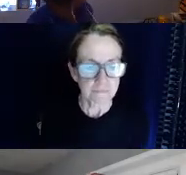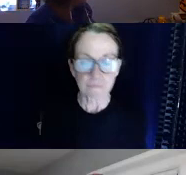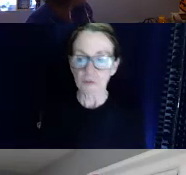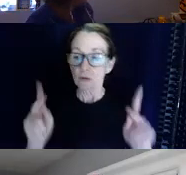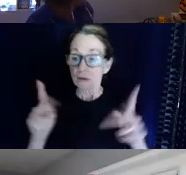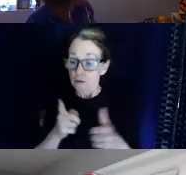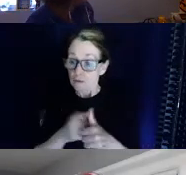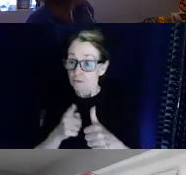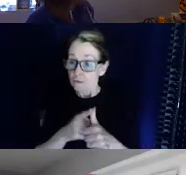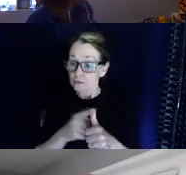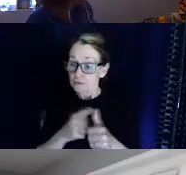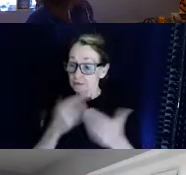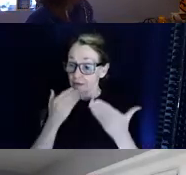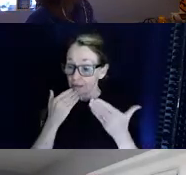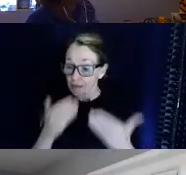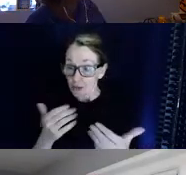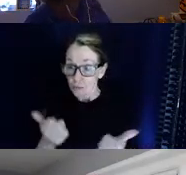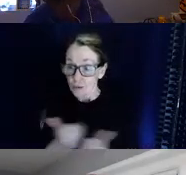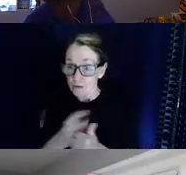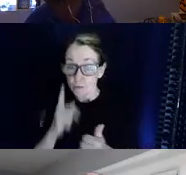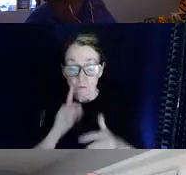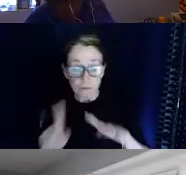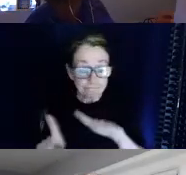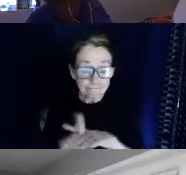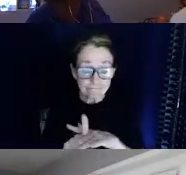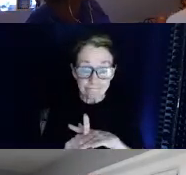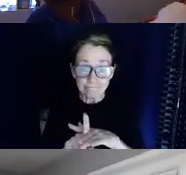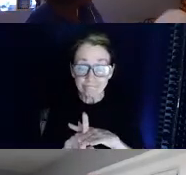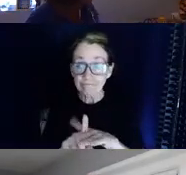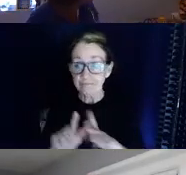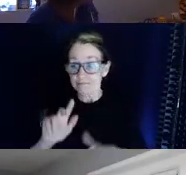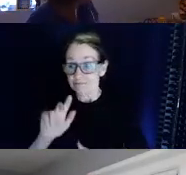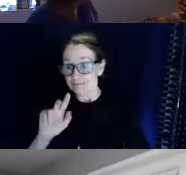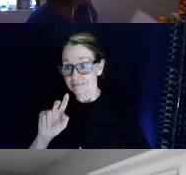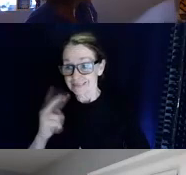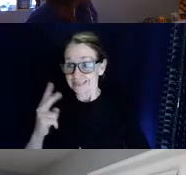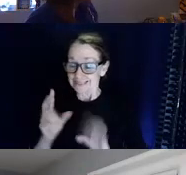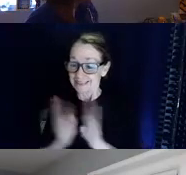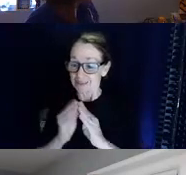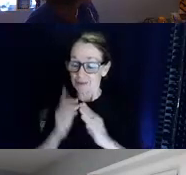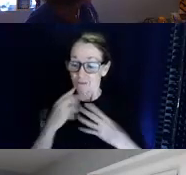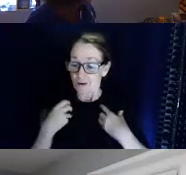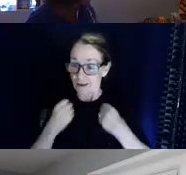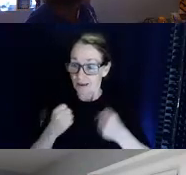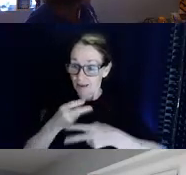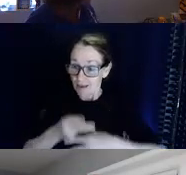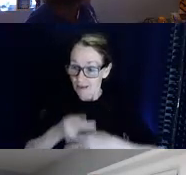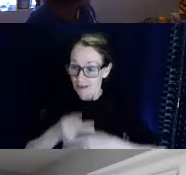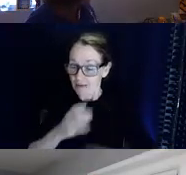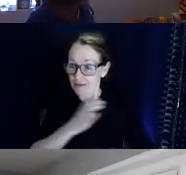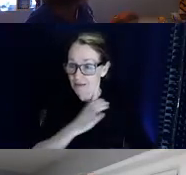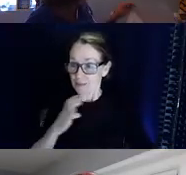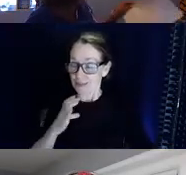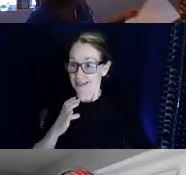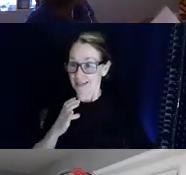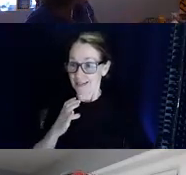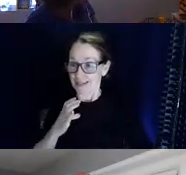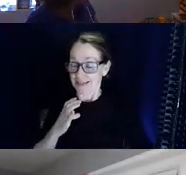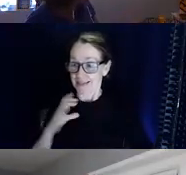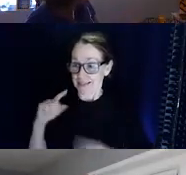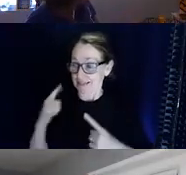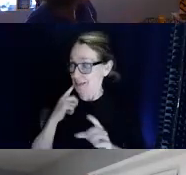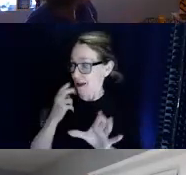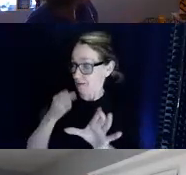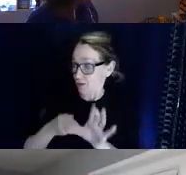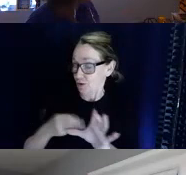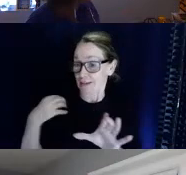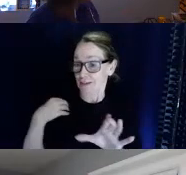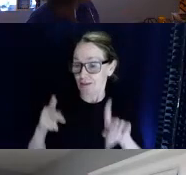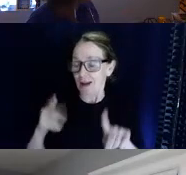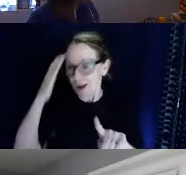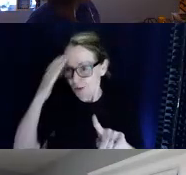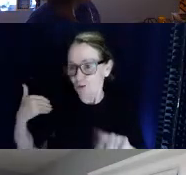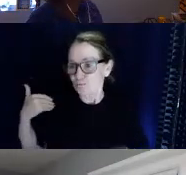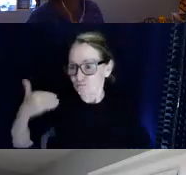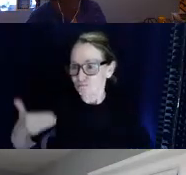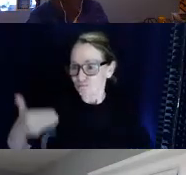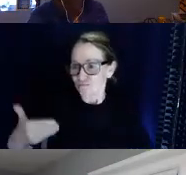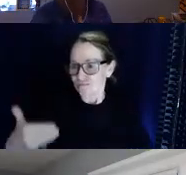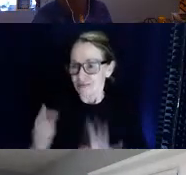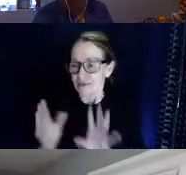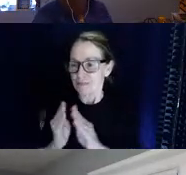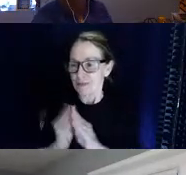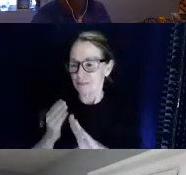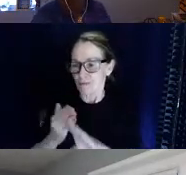OKAY.